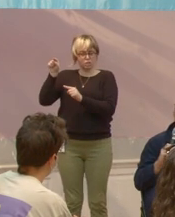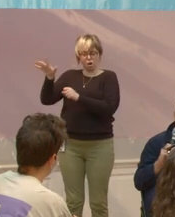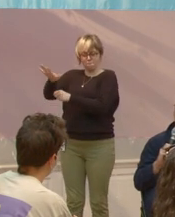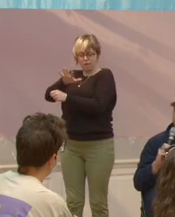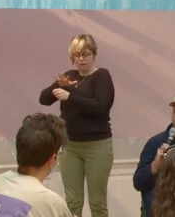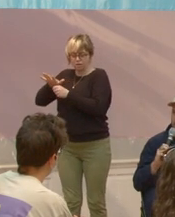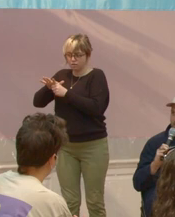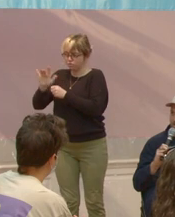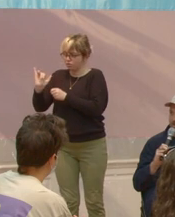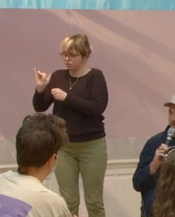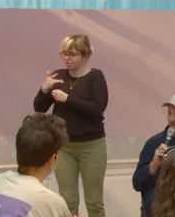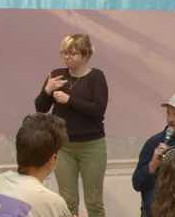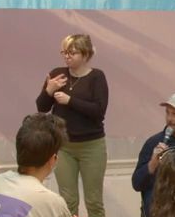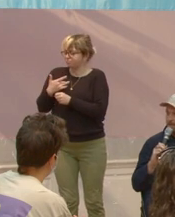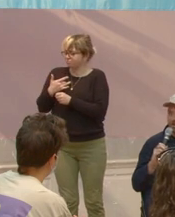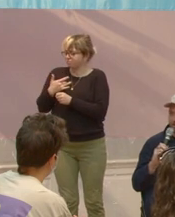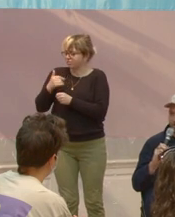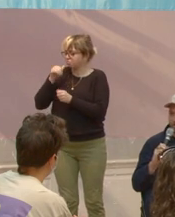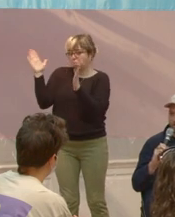but it also felt like it wasn't in a small town that I grew up